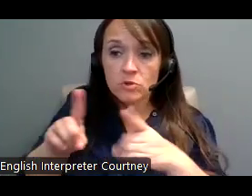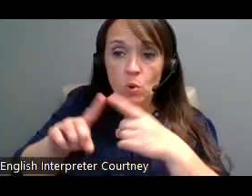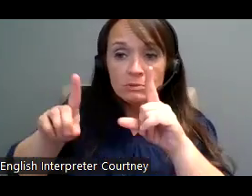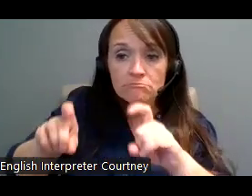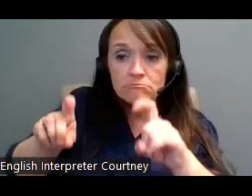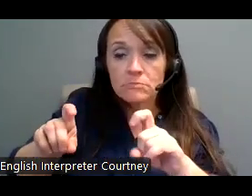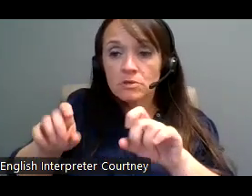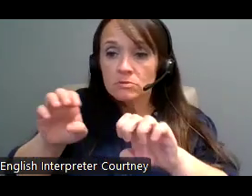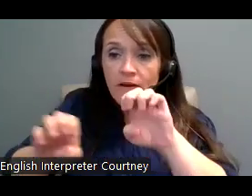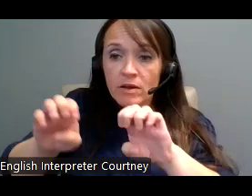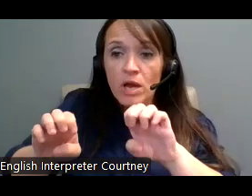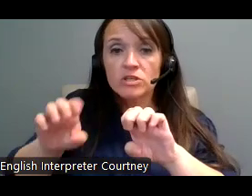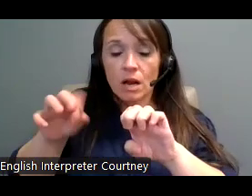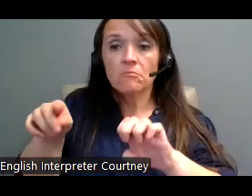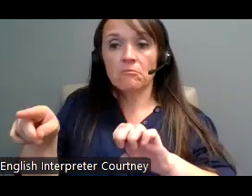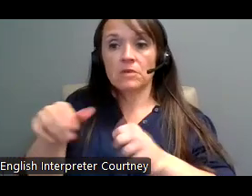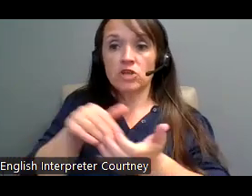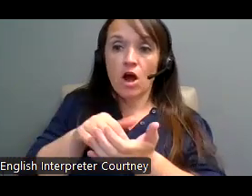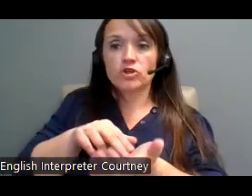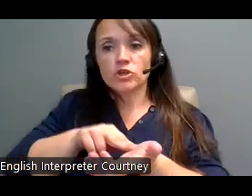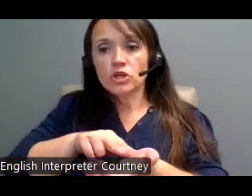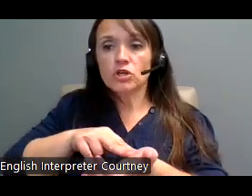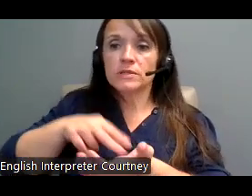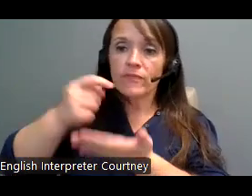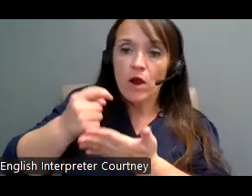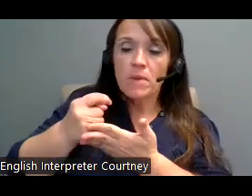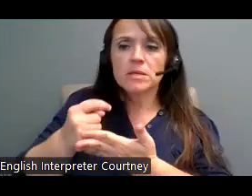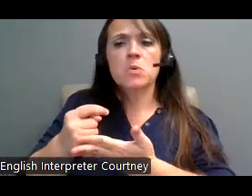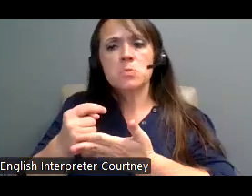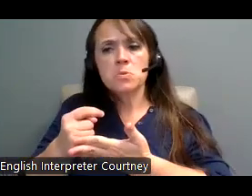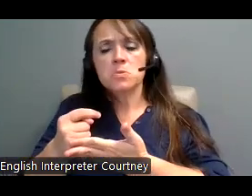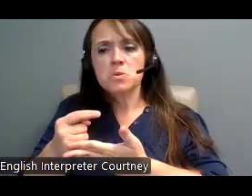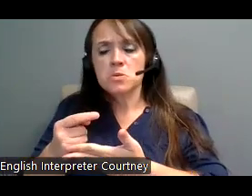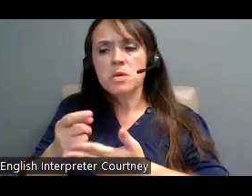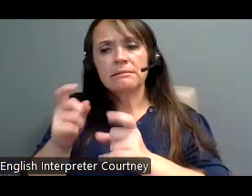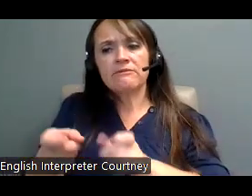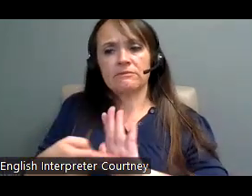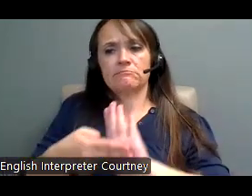diagnosis of condition and makes a recommendation, for services or treatment that would address